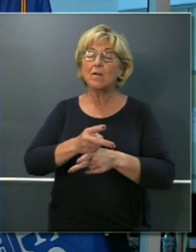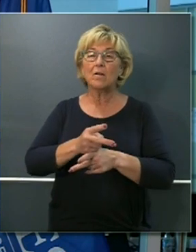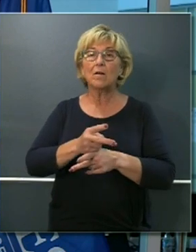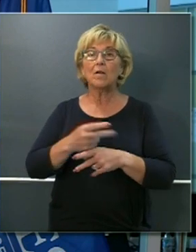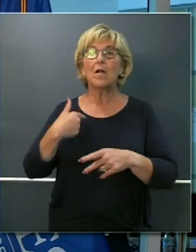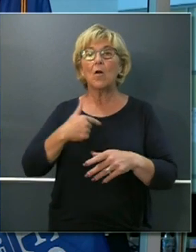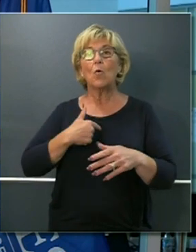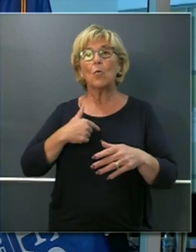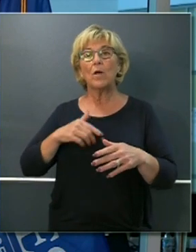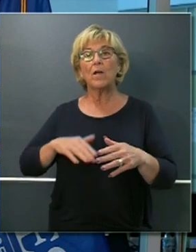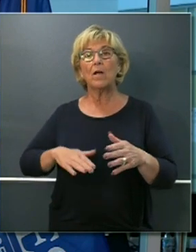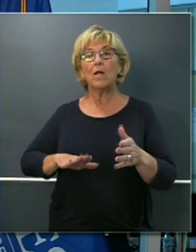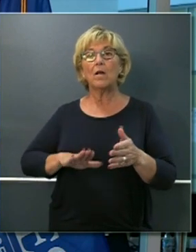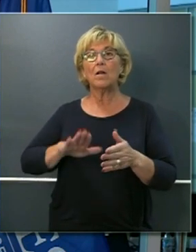UNDERSTANDING OF TRENDS AND